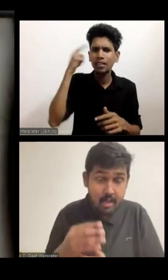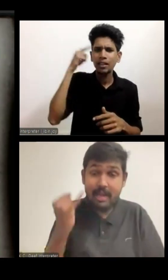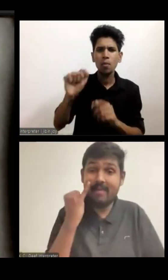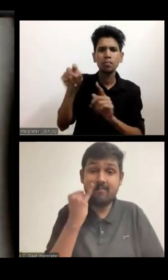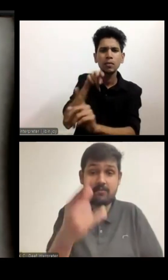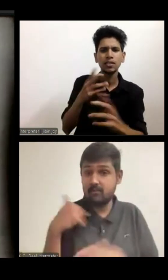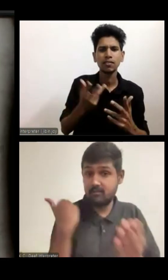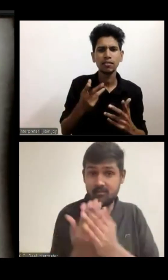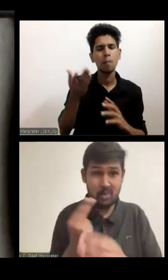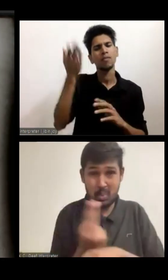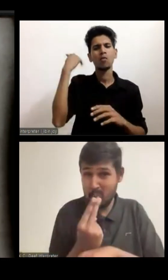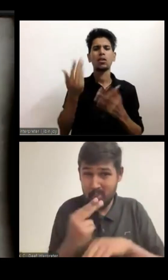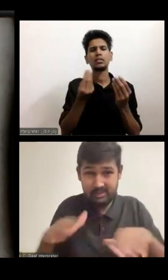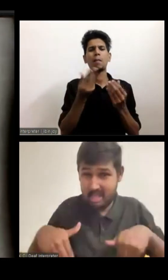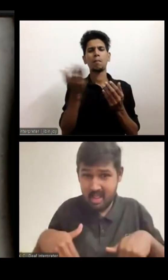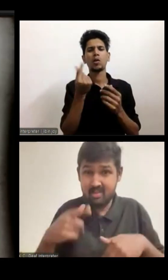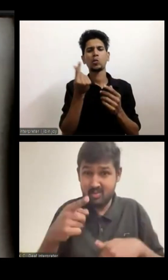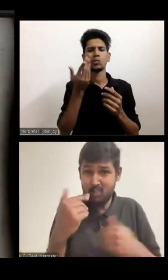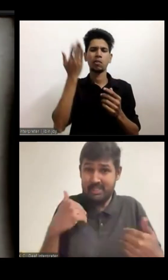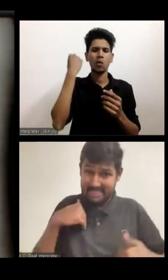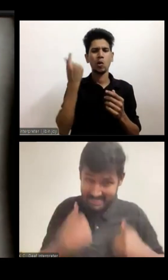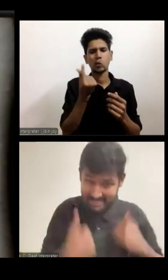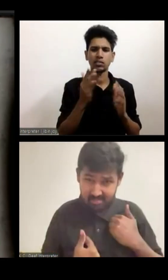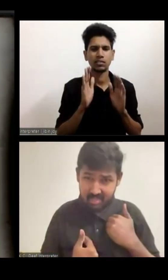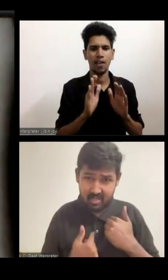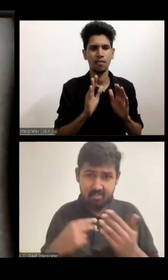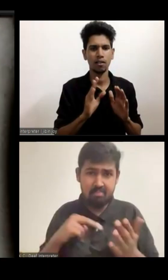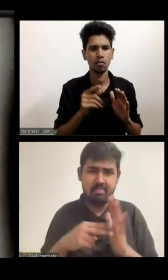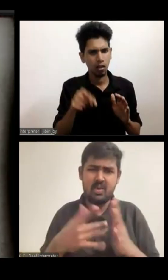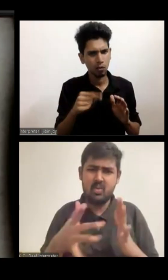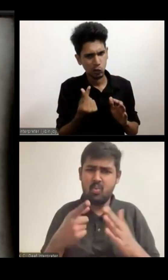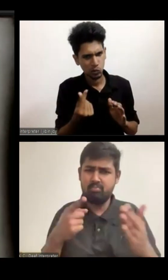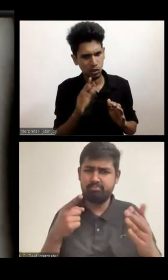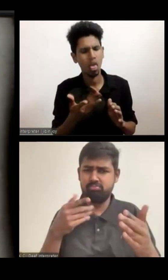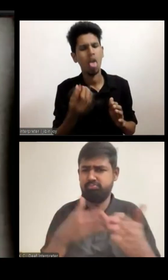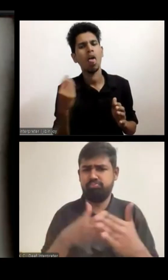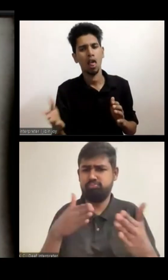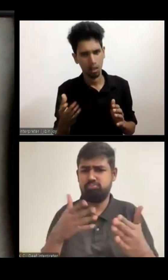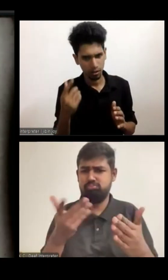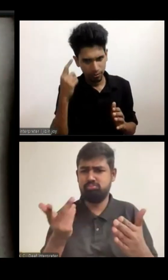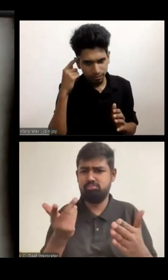use the TalkBack today, and as soon as you start using the TalkBack, can the system integrate that